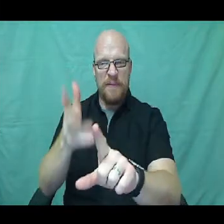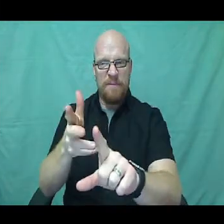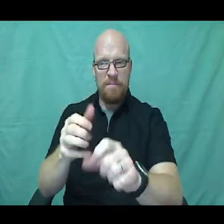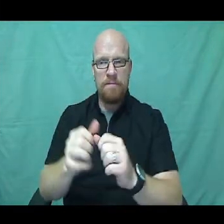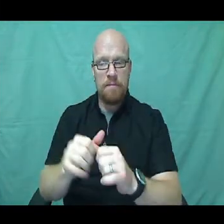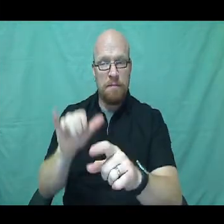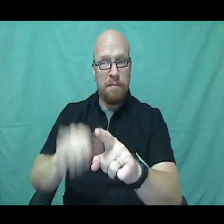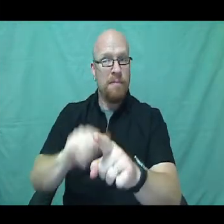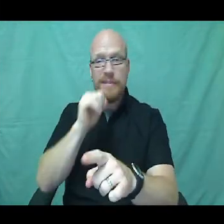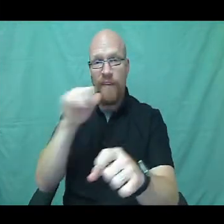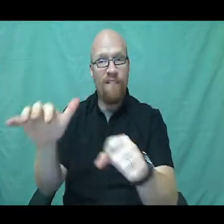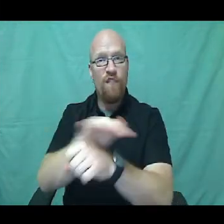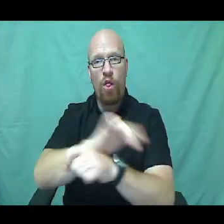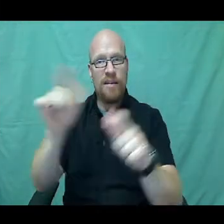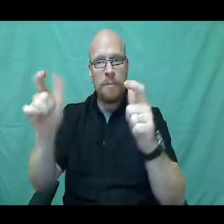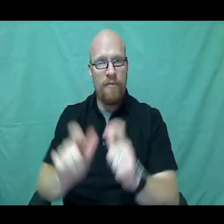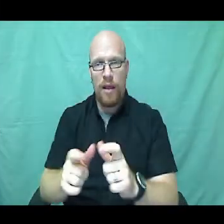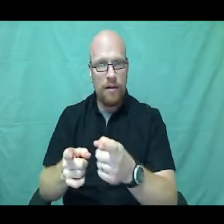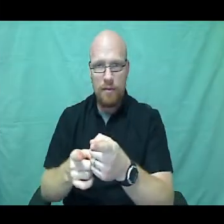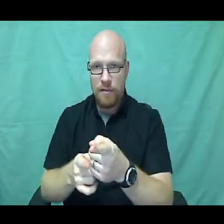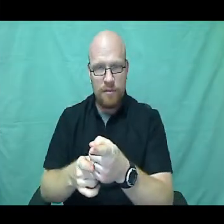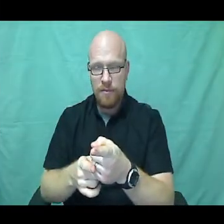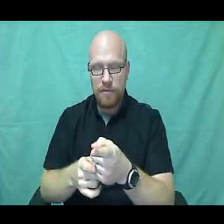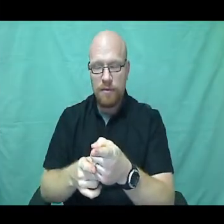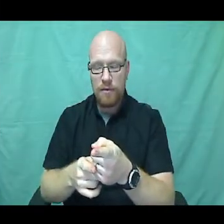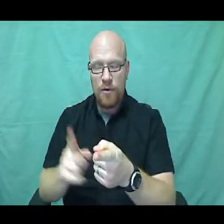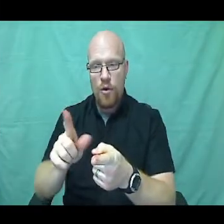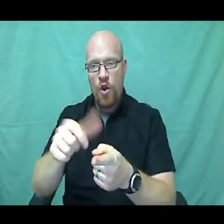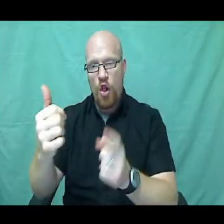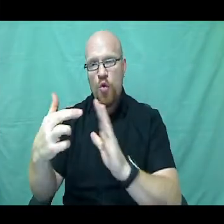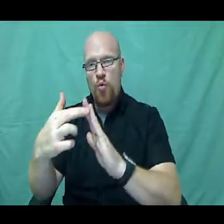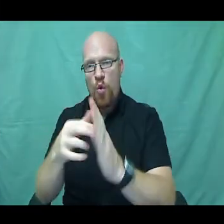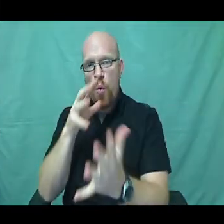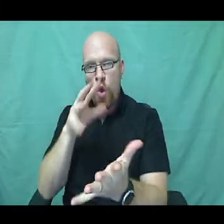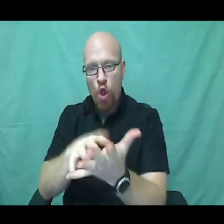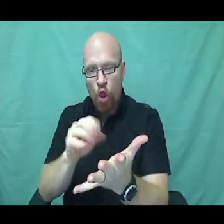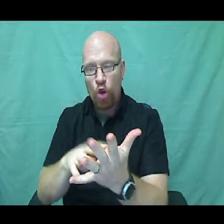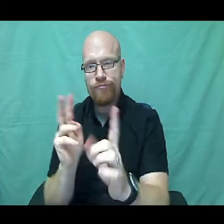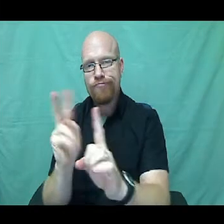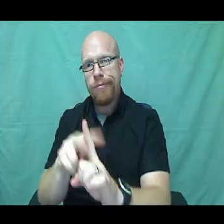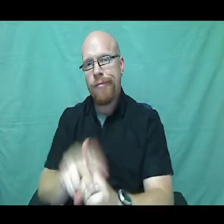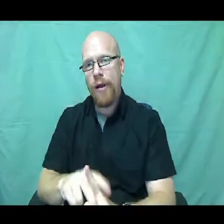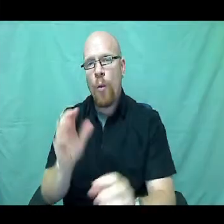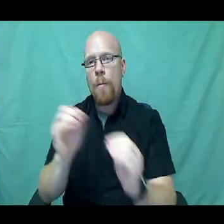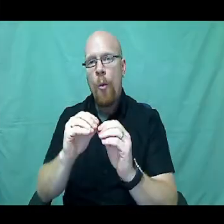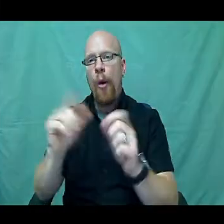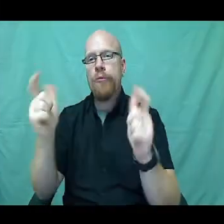No, we don't - in a separate blog what we'll do is we will